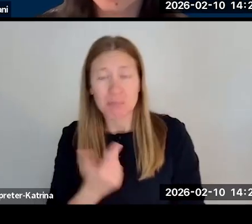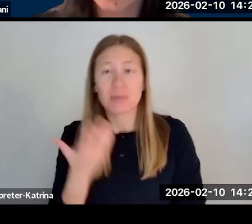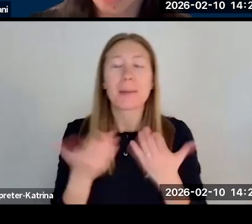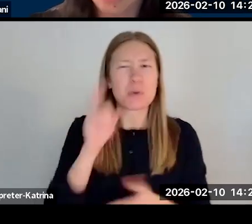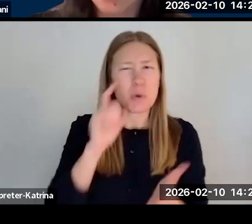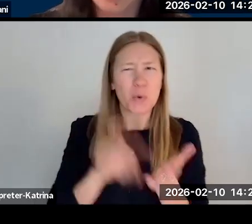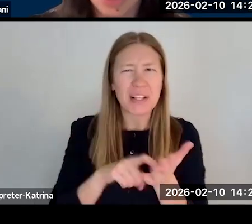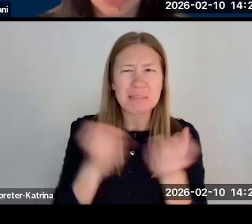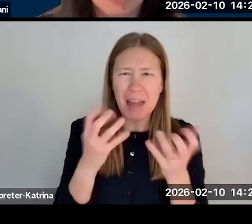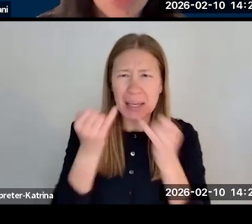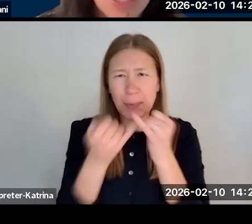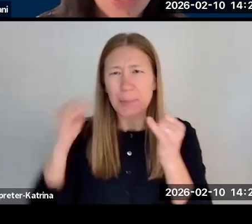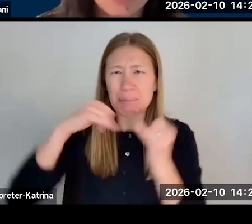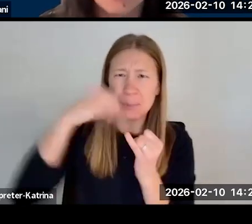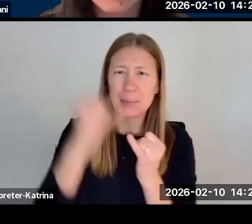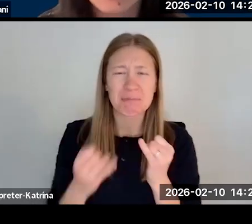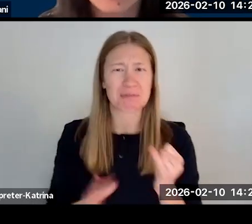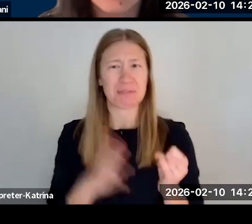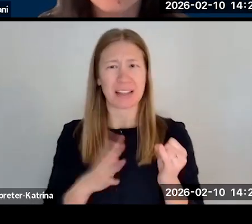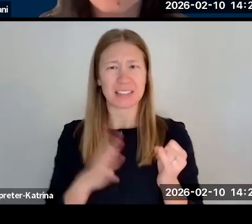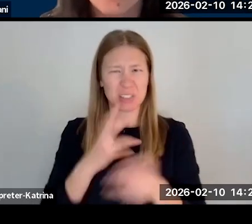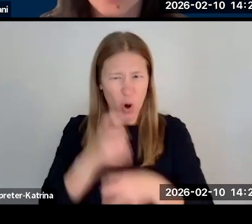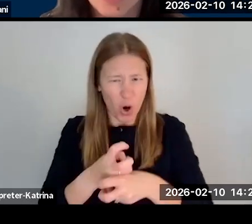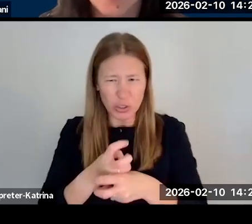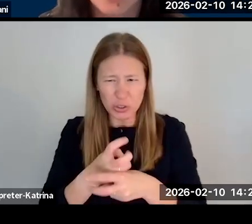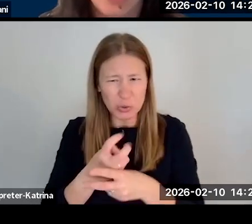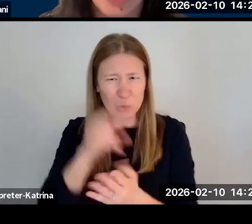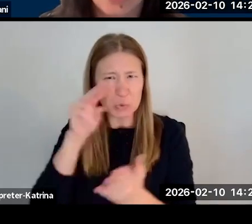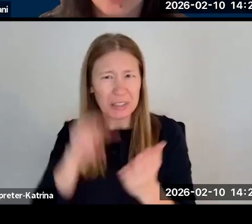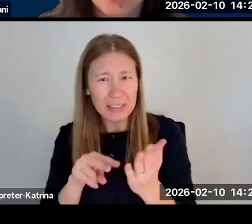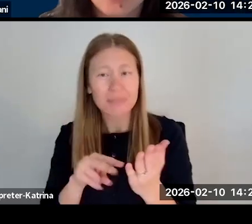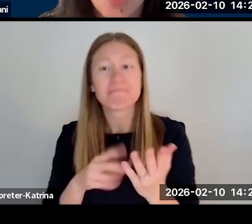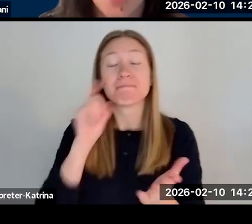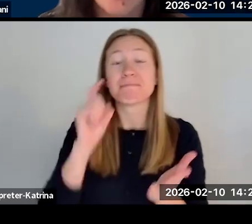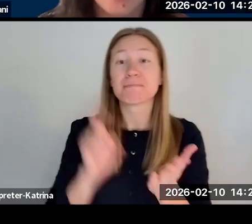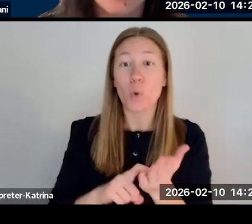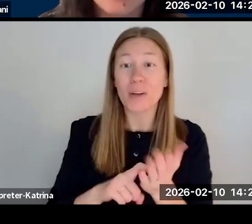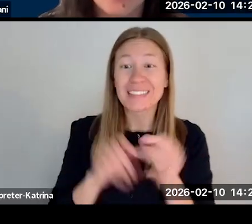that make it hard to read? This list of similar characters are ones